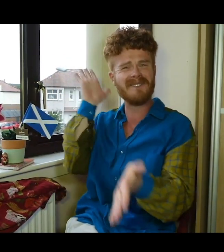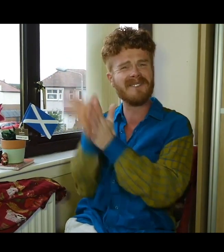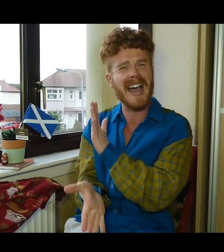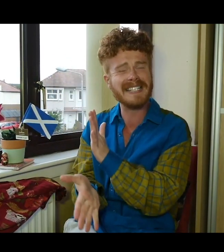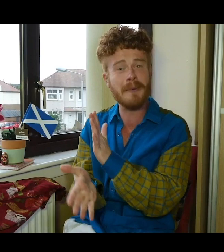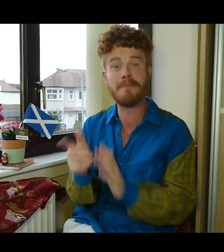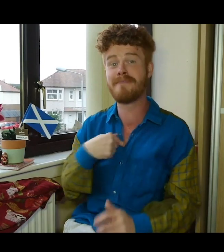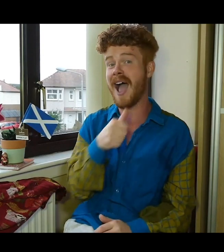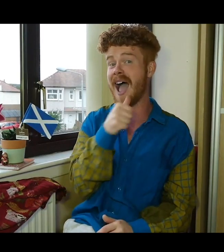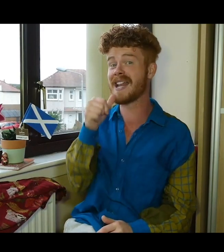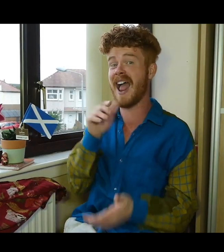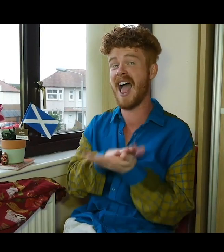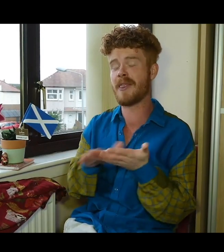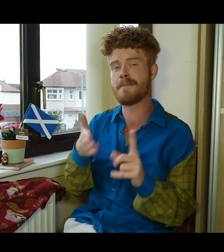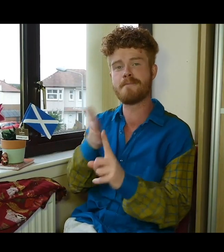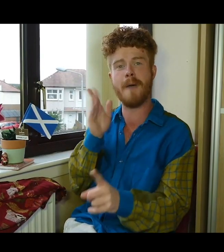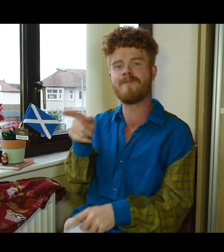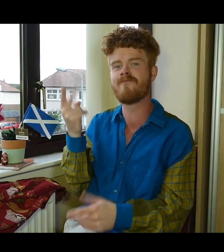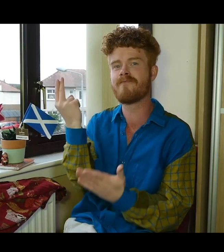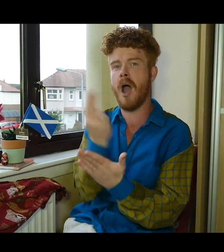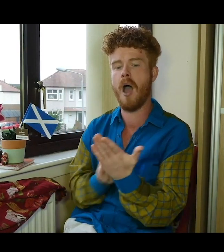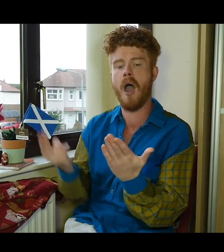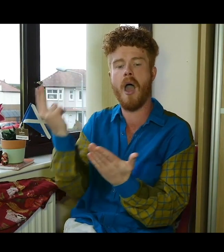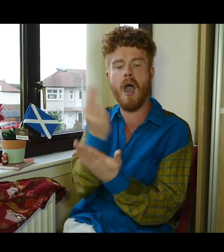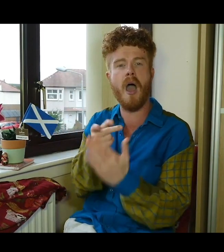It's called street art now and people don't just paint on trains.